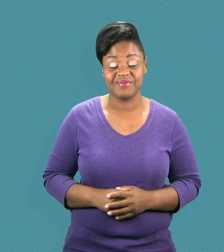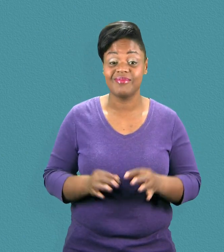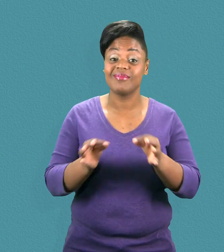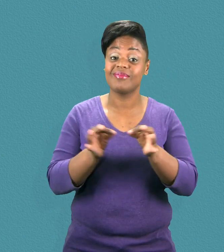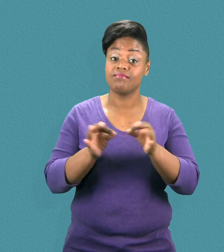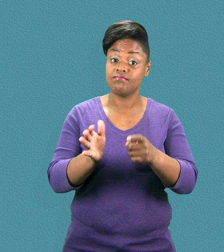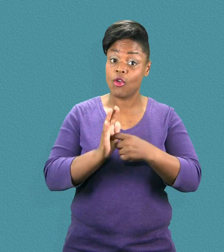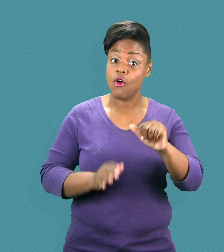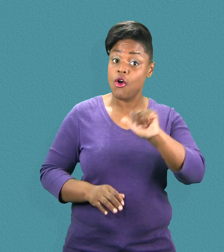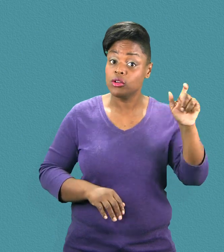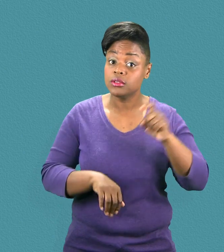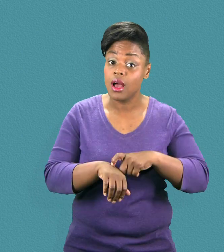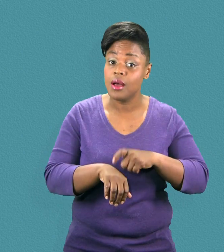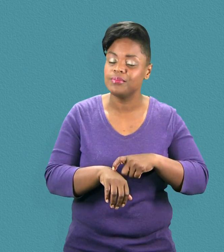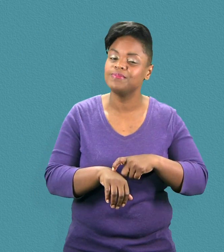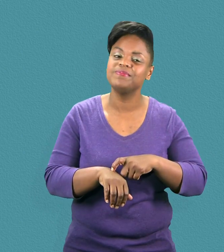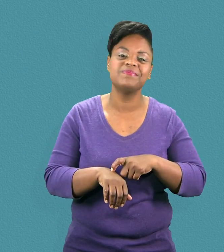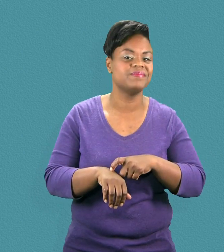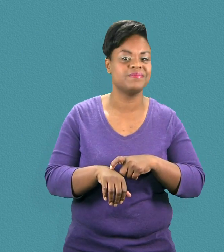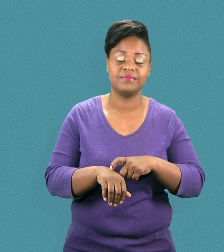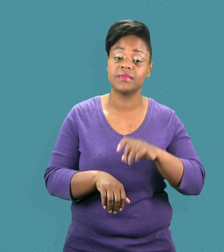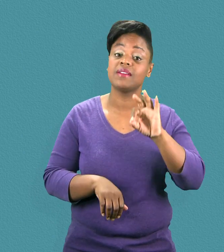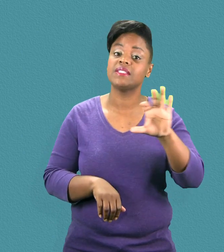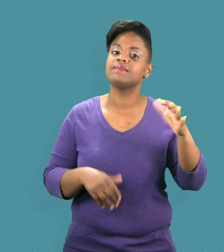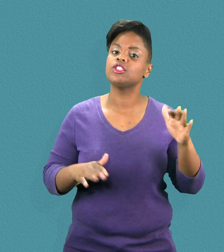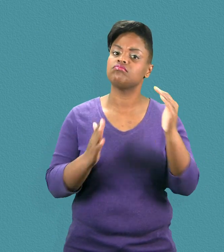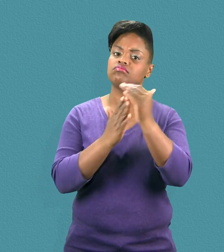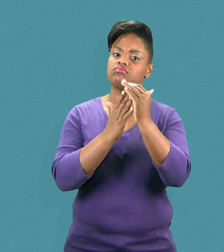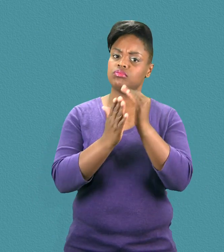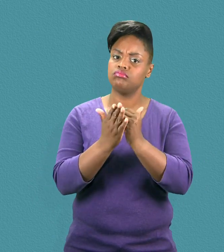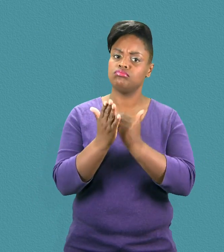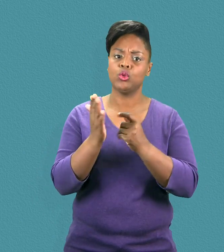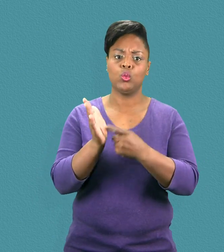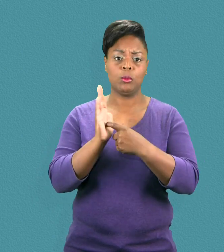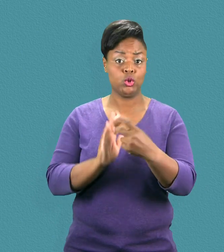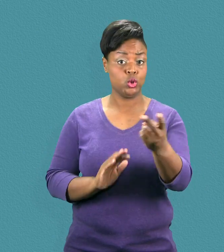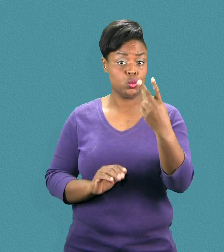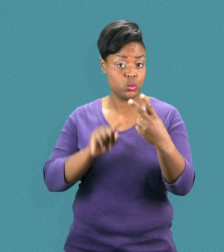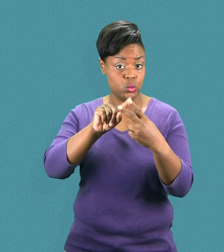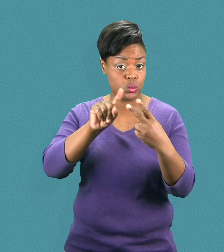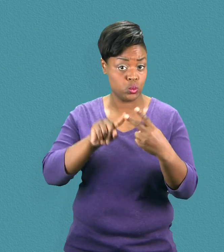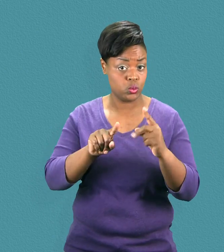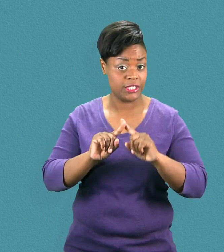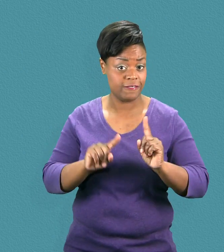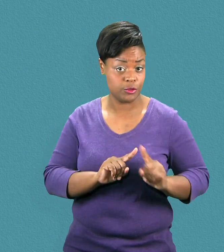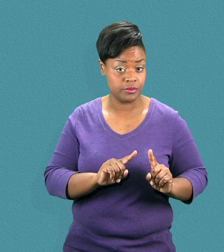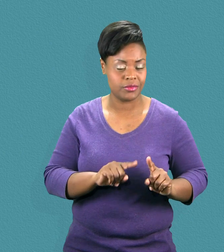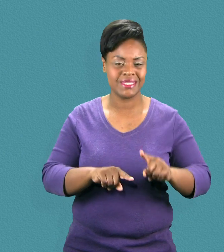The Federal Communications Commission’s (or FCC’s) requirements to caption video